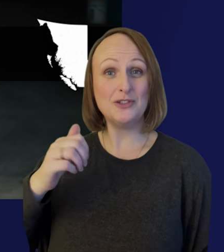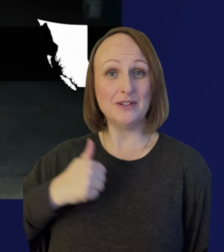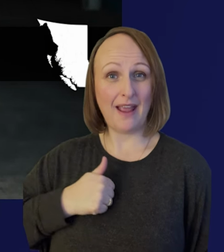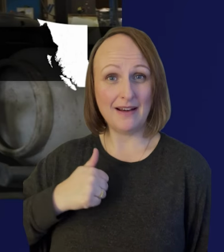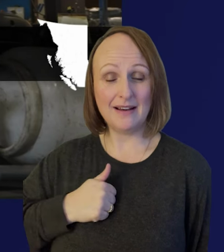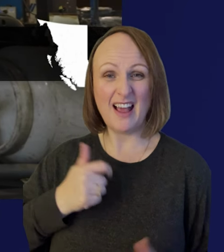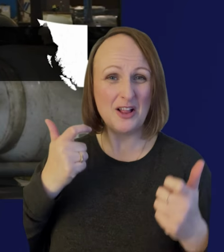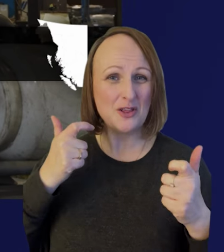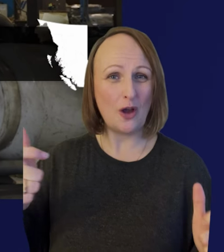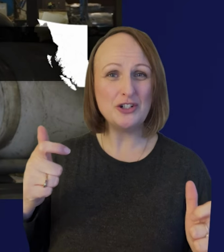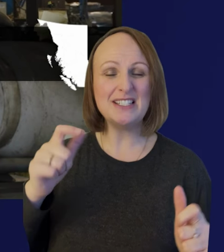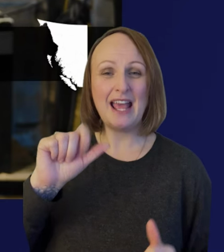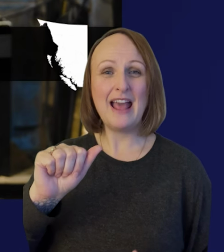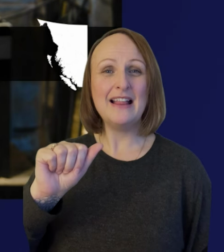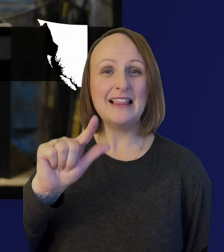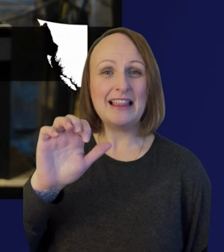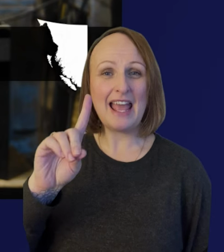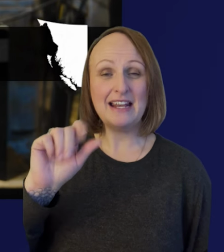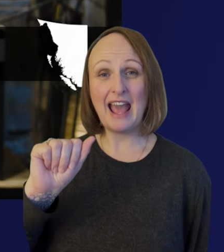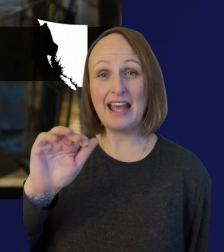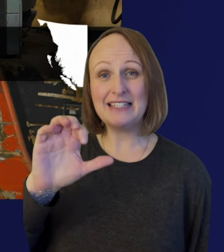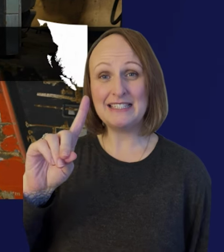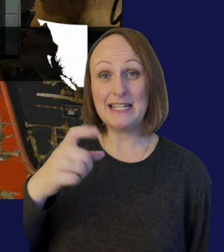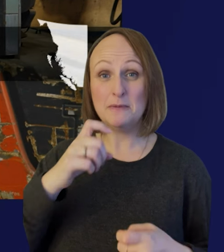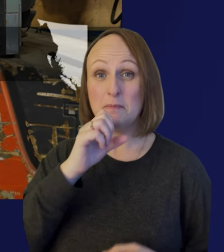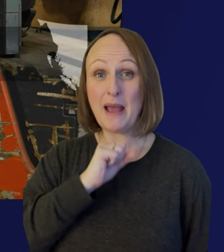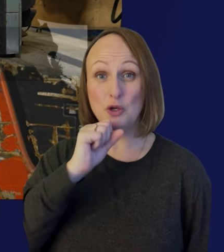largest lead acid battery recycler. Before, with us not being able to bring